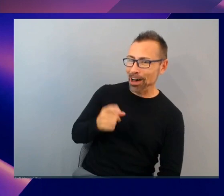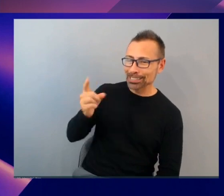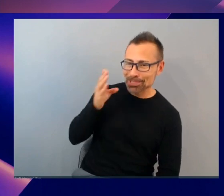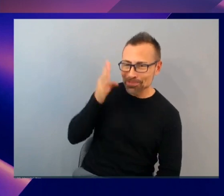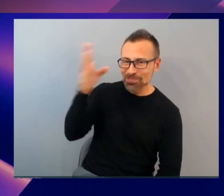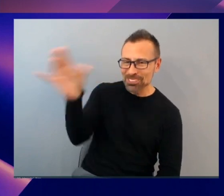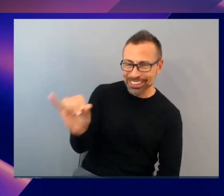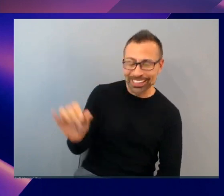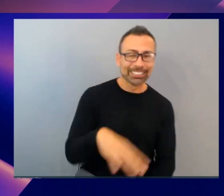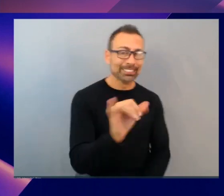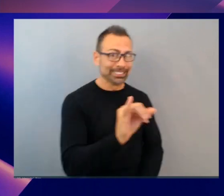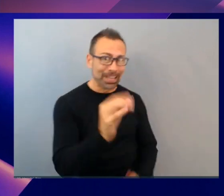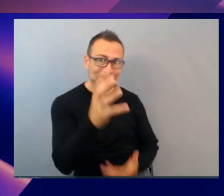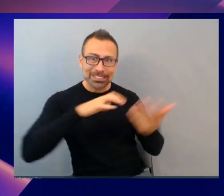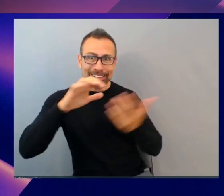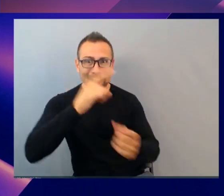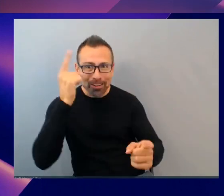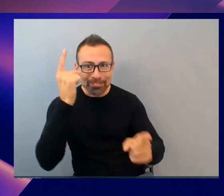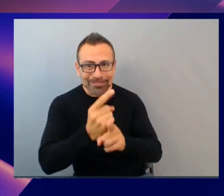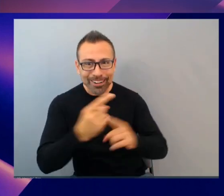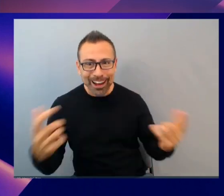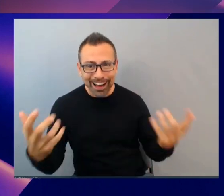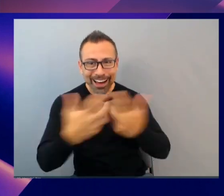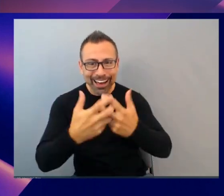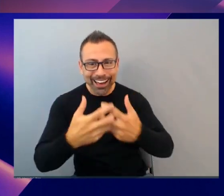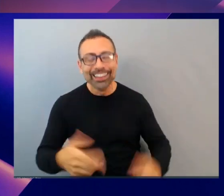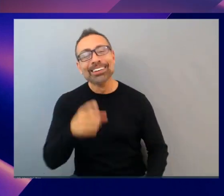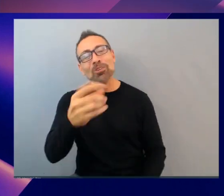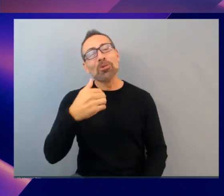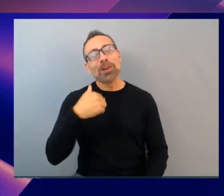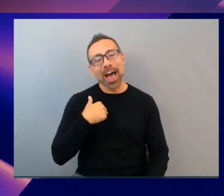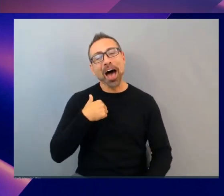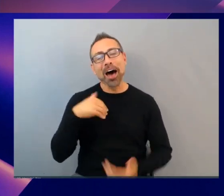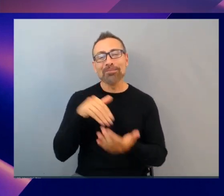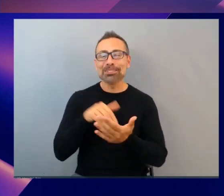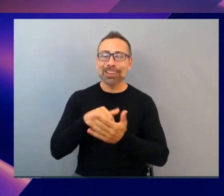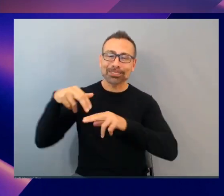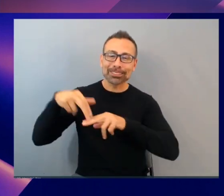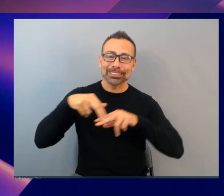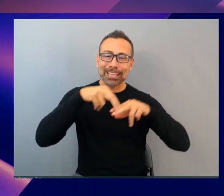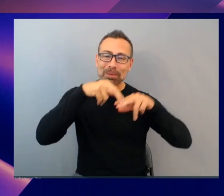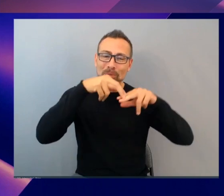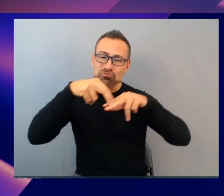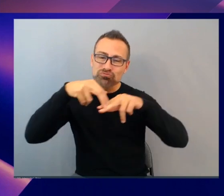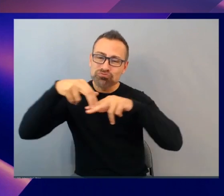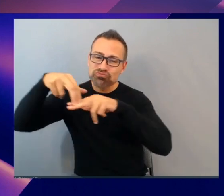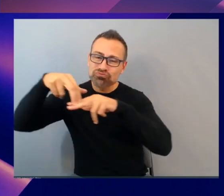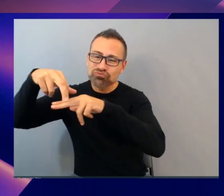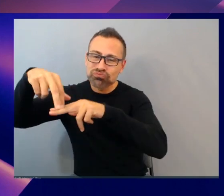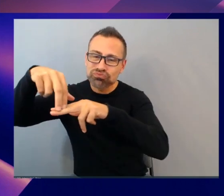So, there is this doctor on the skateboard going to the next assessment, and the citizens in town are usually waving.